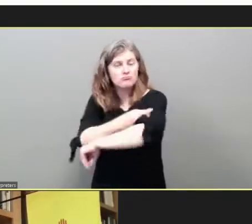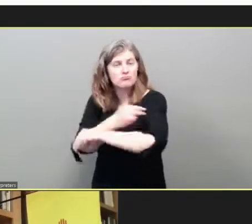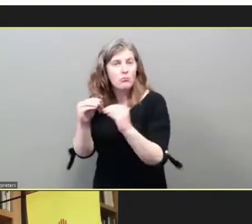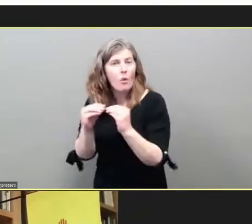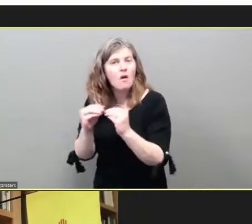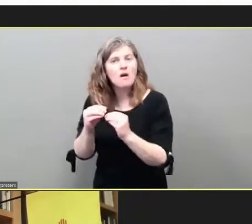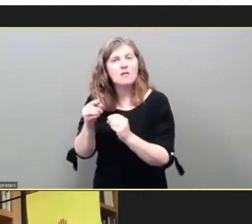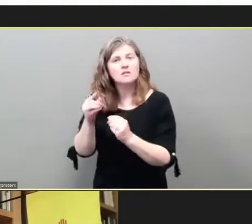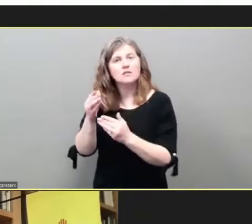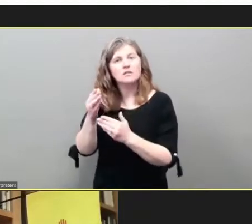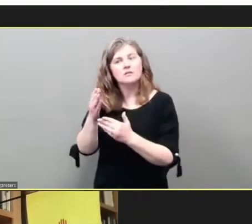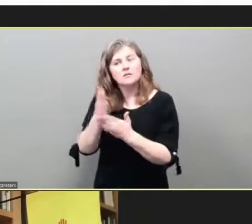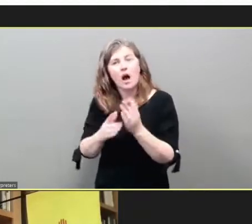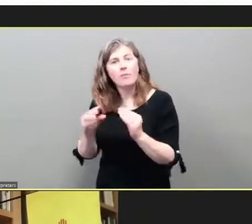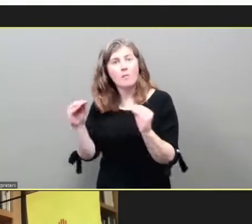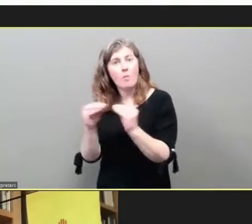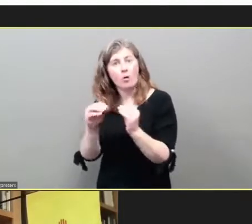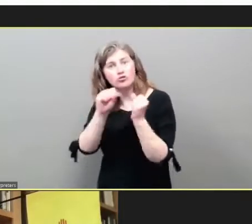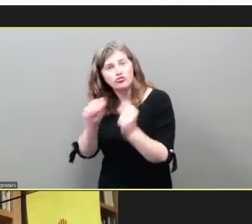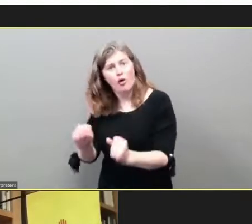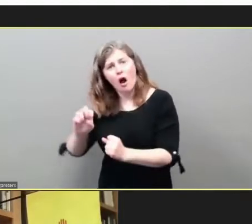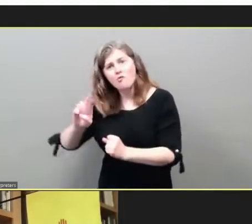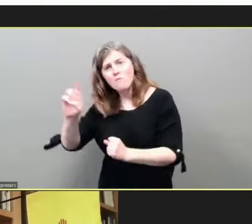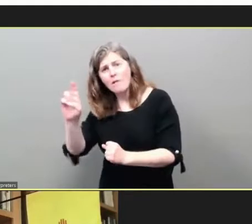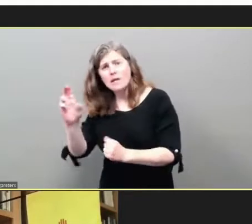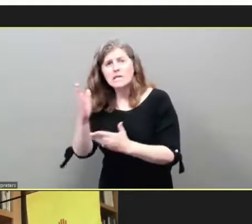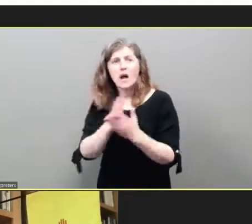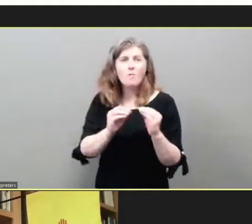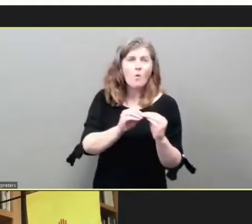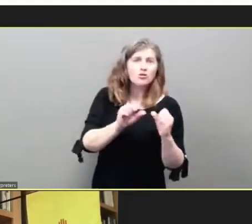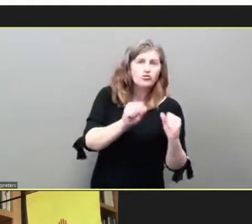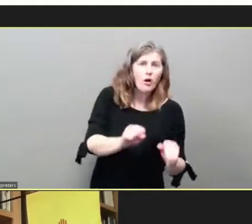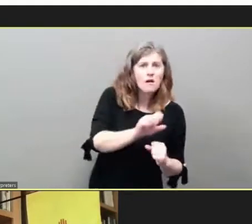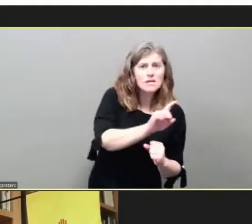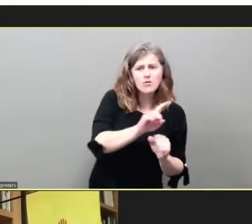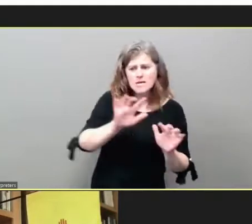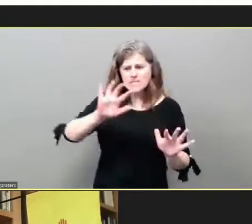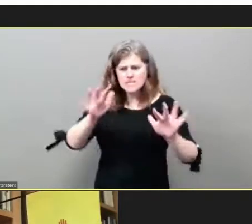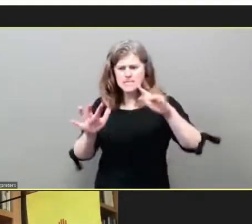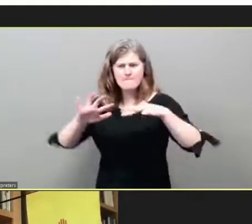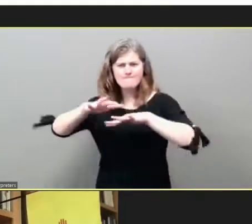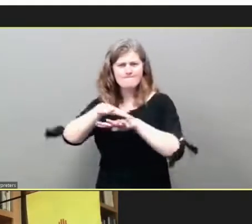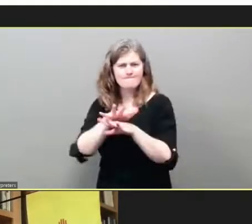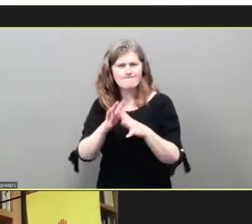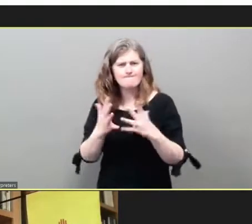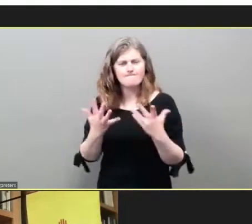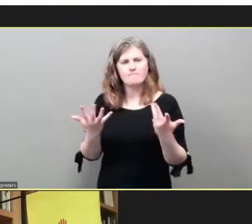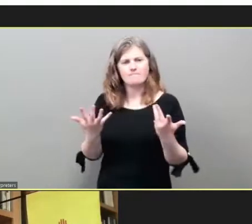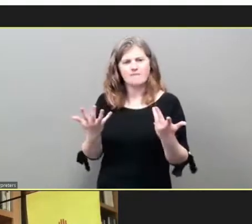Republican very icons ordinarily democrat democrat. So I don't know that